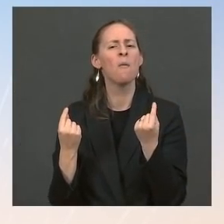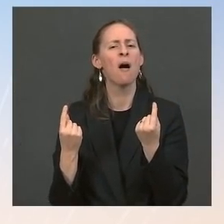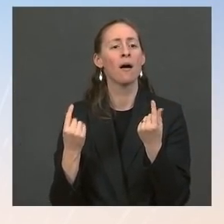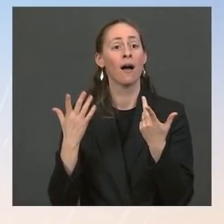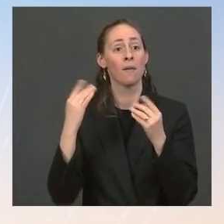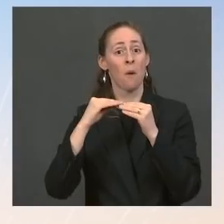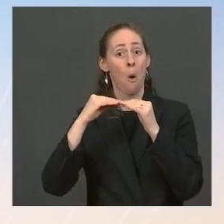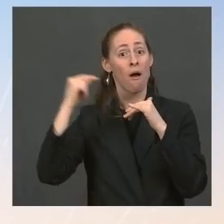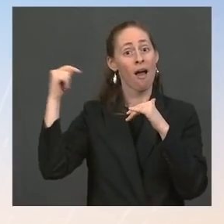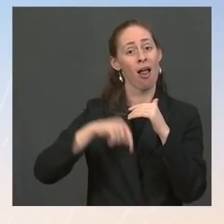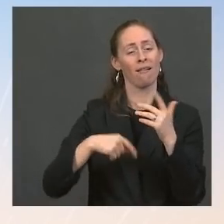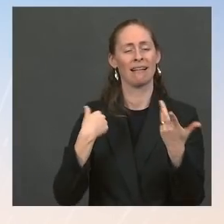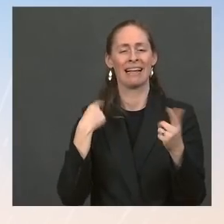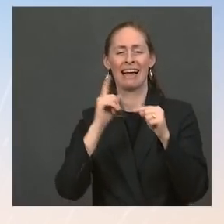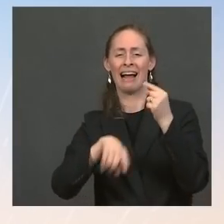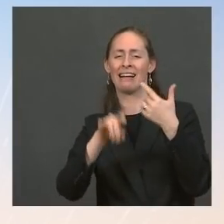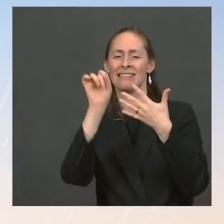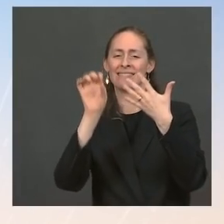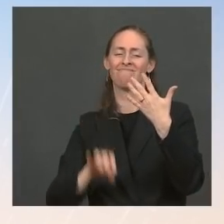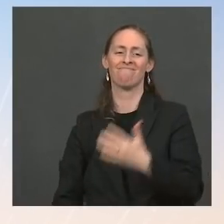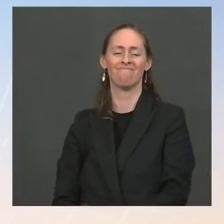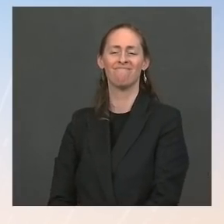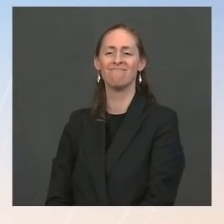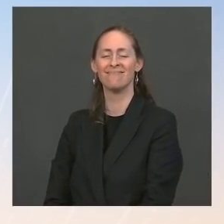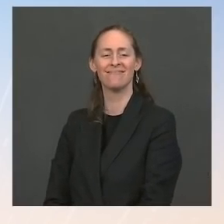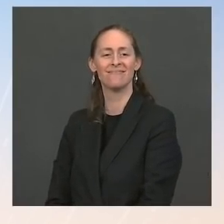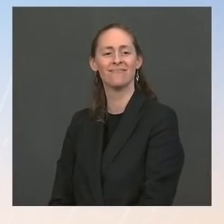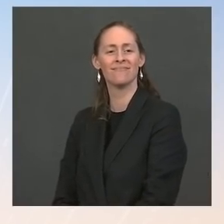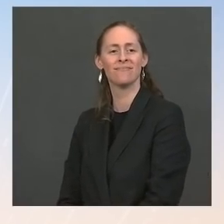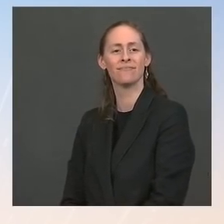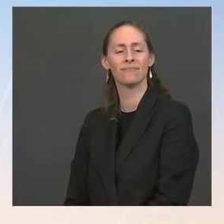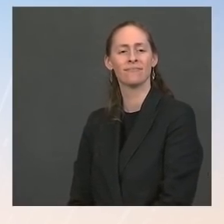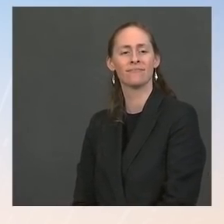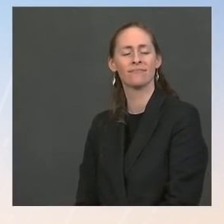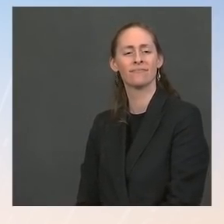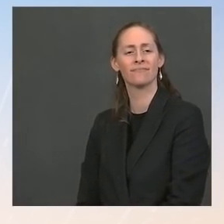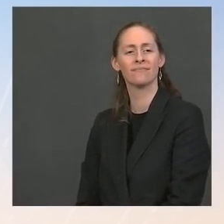The Press: That test has been described by analysts as China's "Sputnik moment"